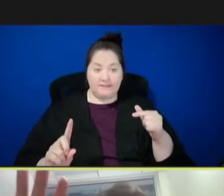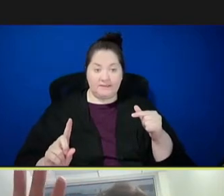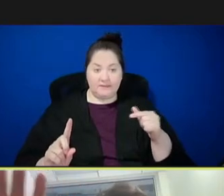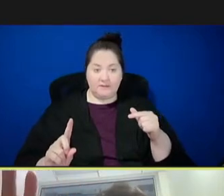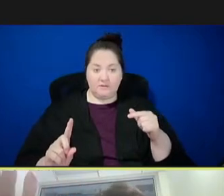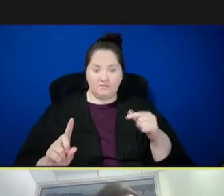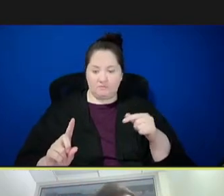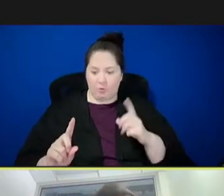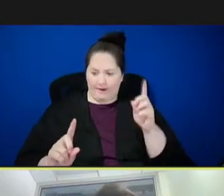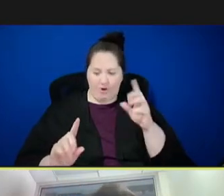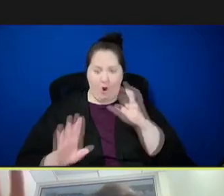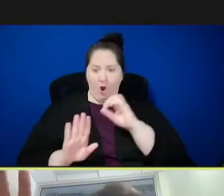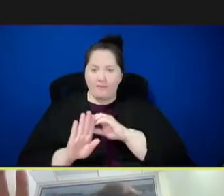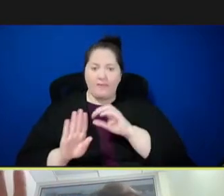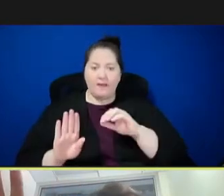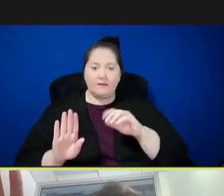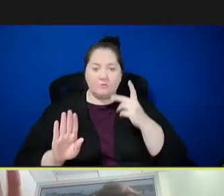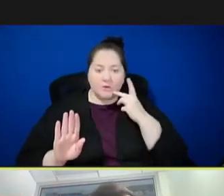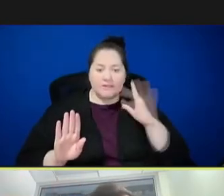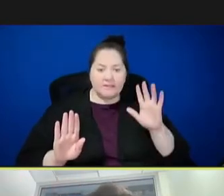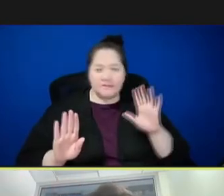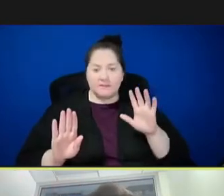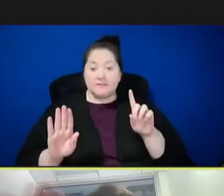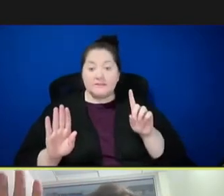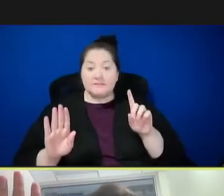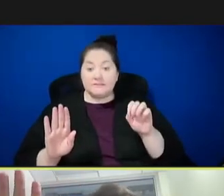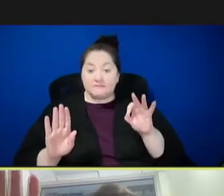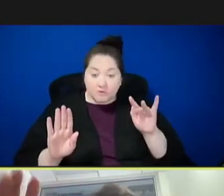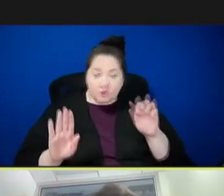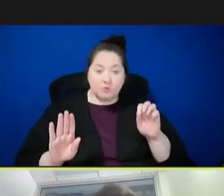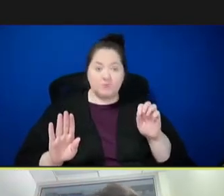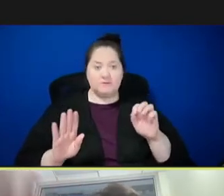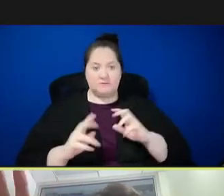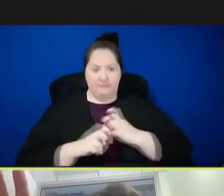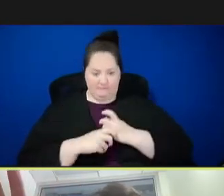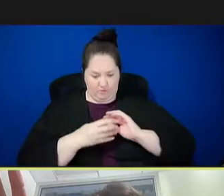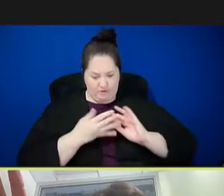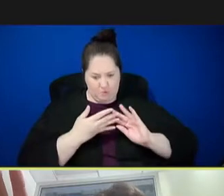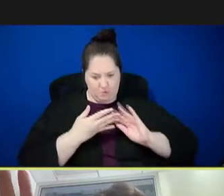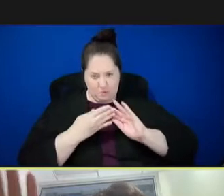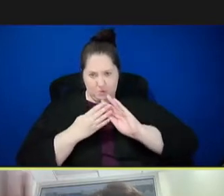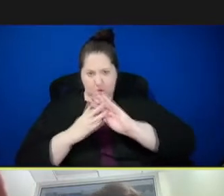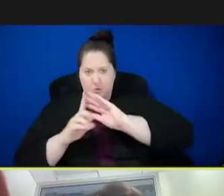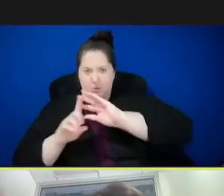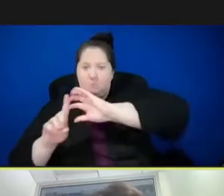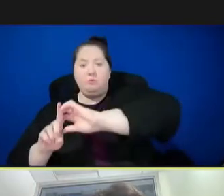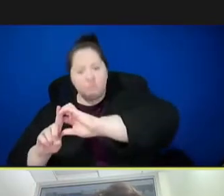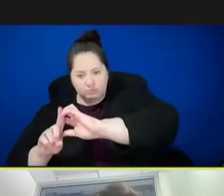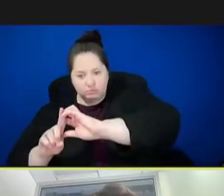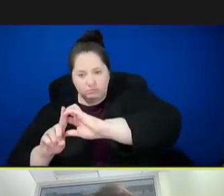protein and say, okay, diffuse a backbone that will fit into that spot on the target protein.